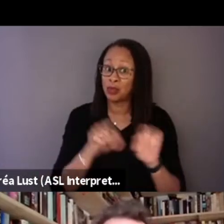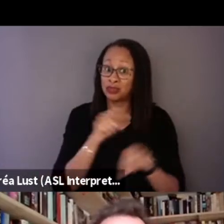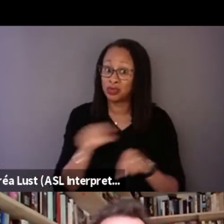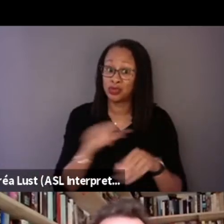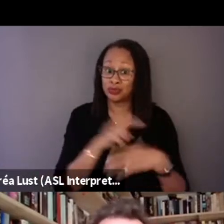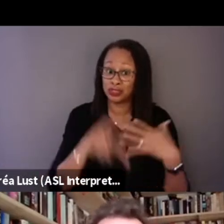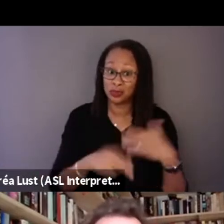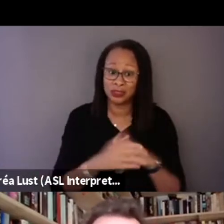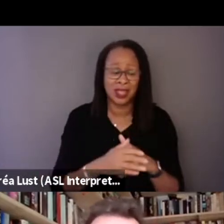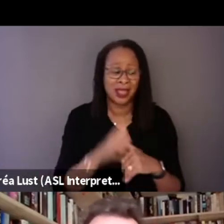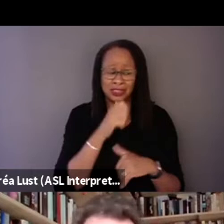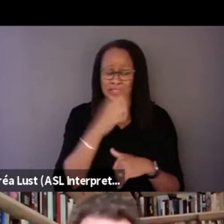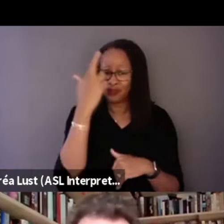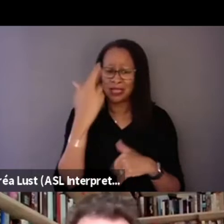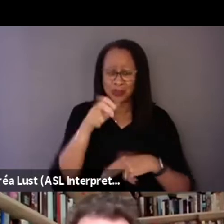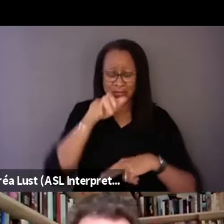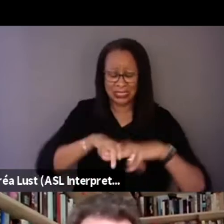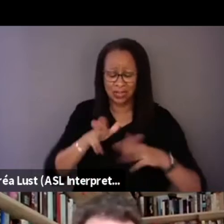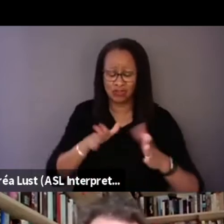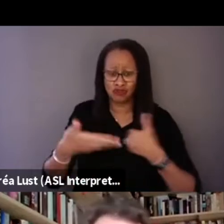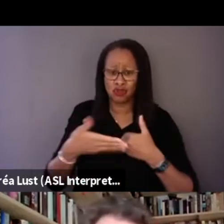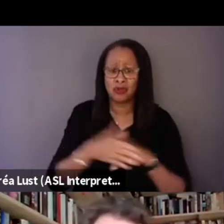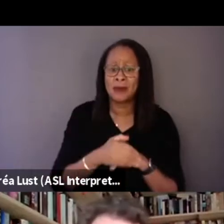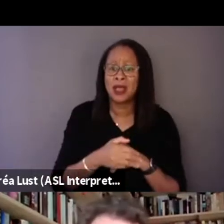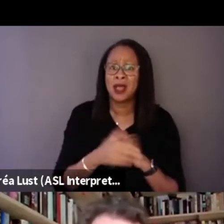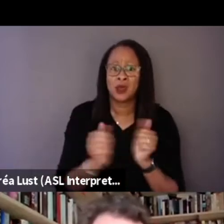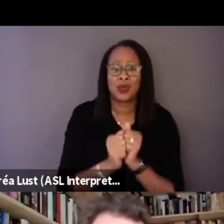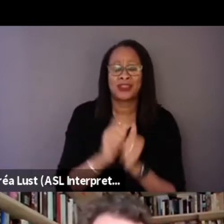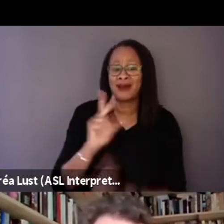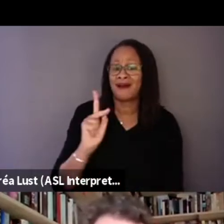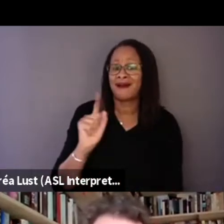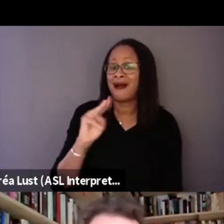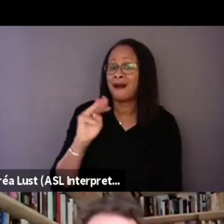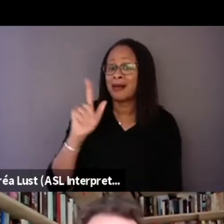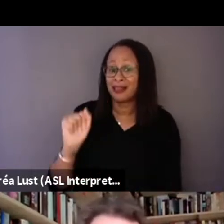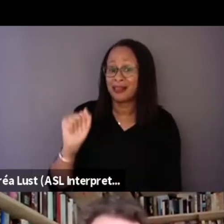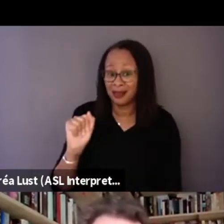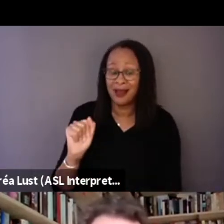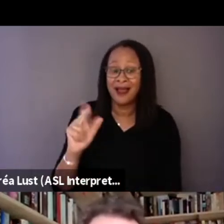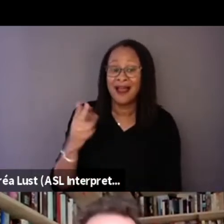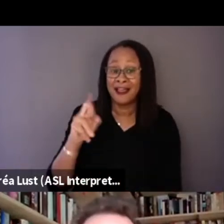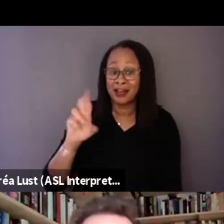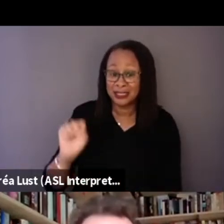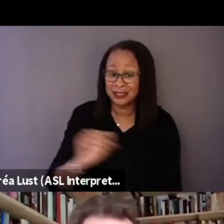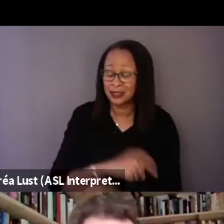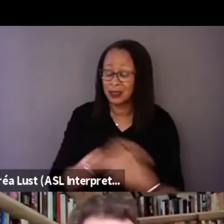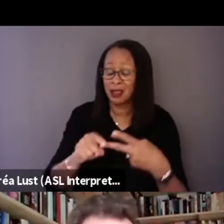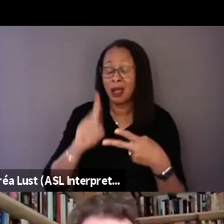and later Joe Biden virtually and Elizabeth Warren and Bernie Sanders, all kind of begging for Ady's support